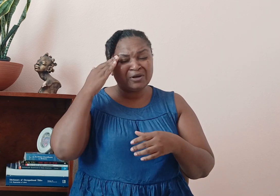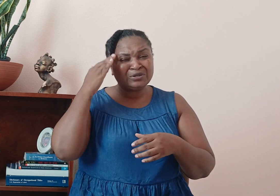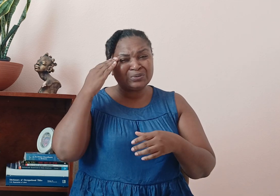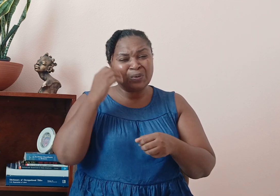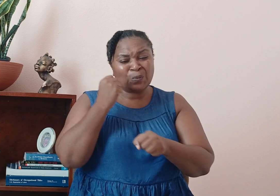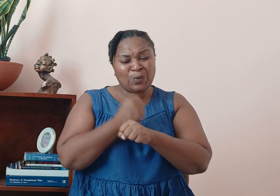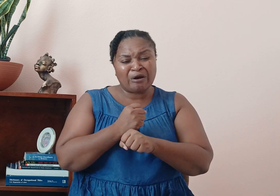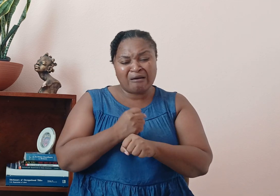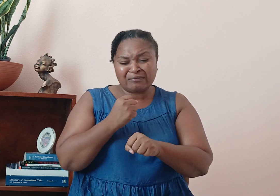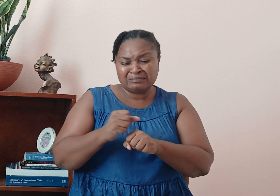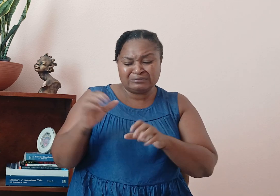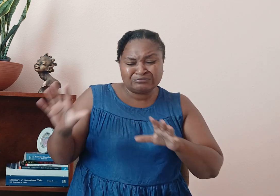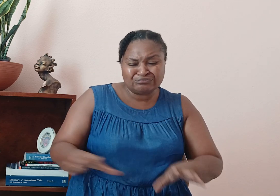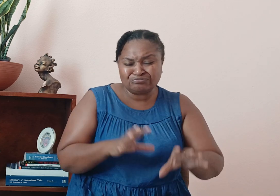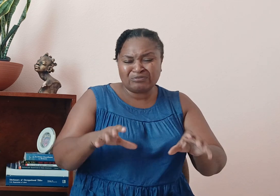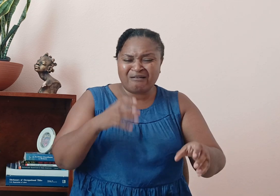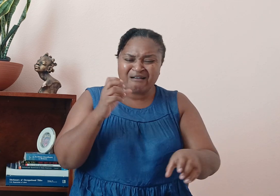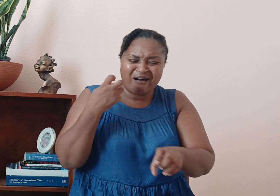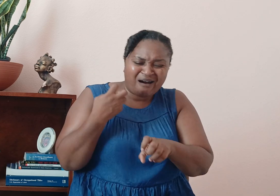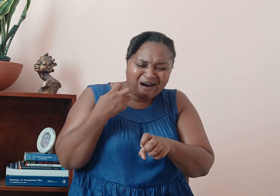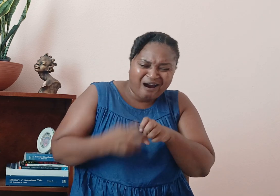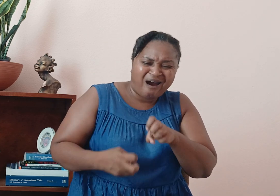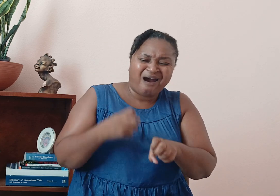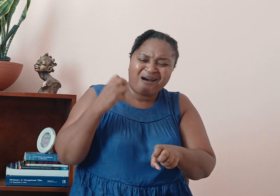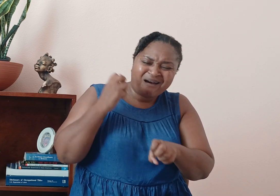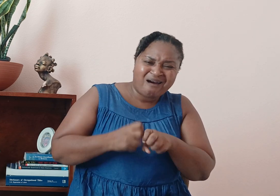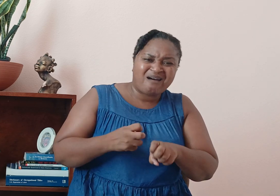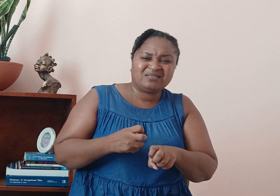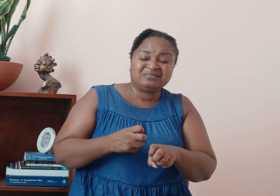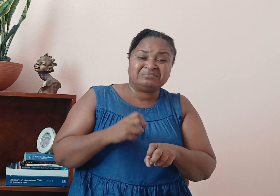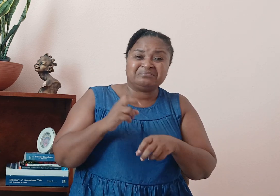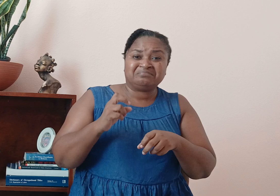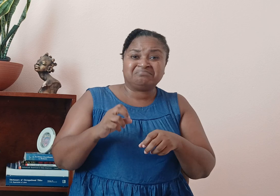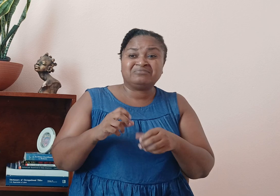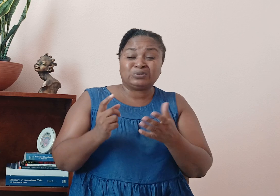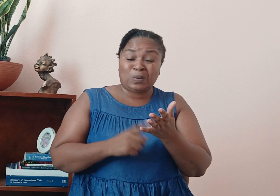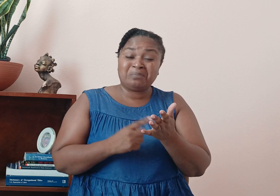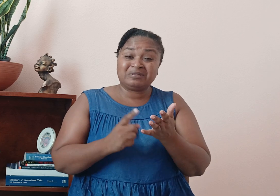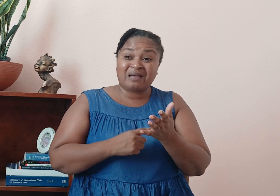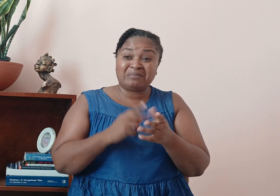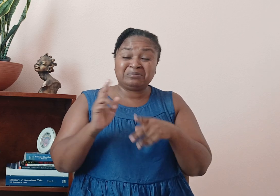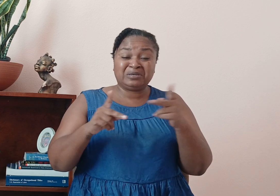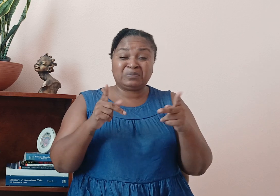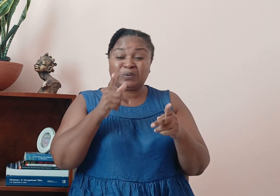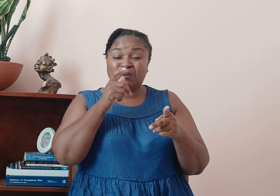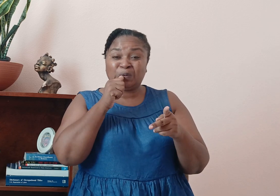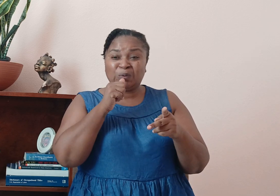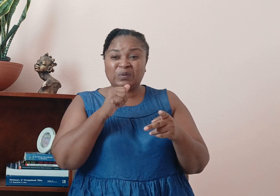times and the people whom they are working to reach are not always receptive that their true